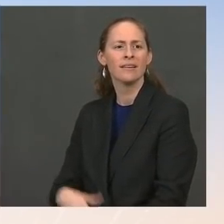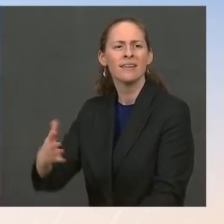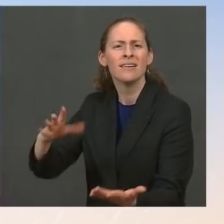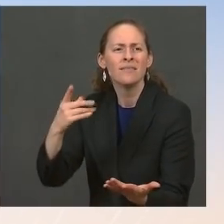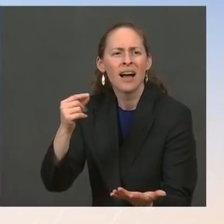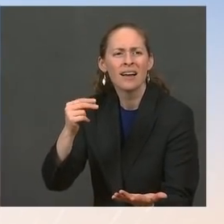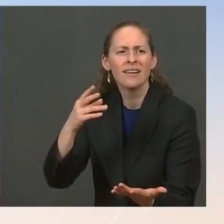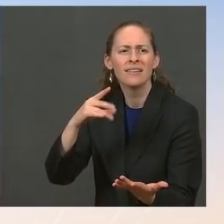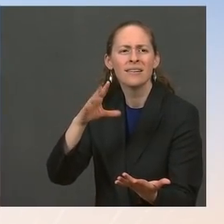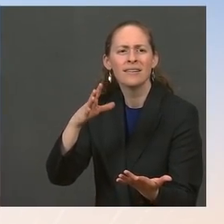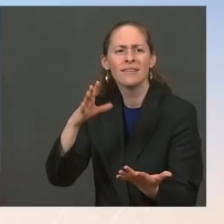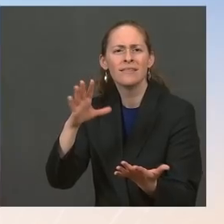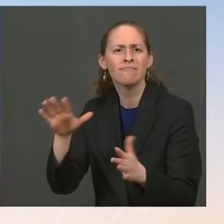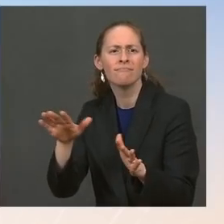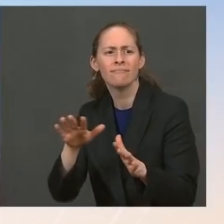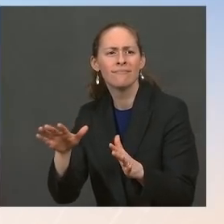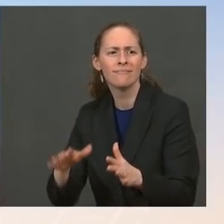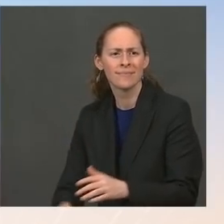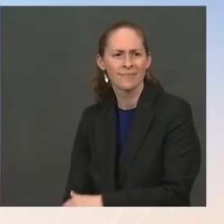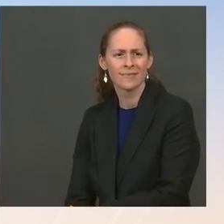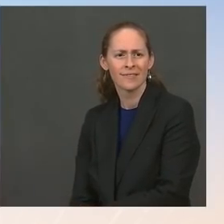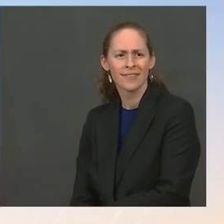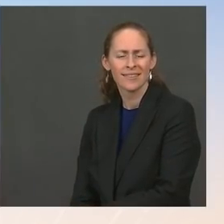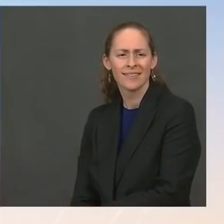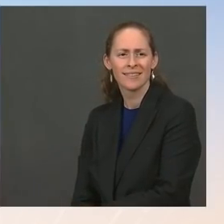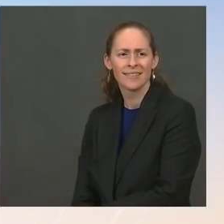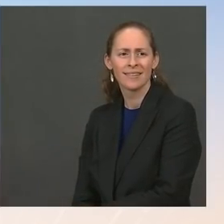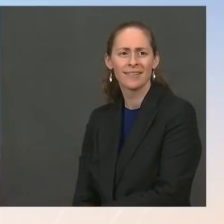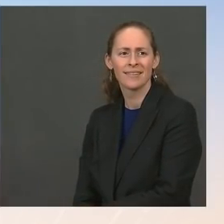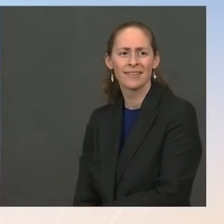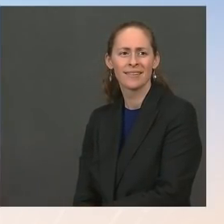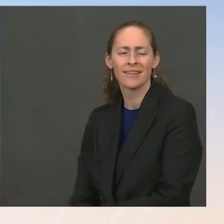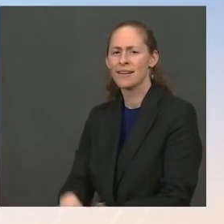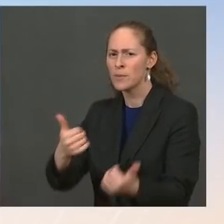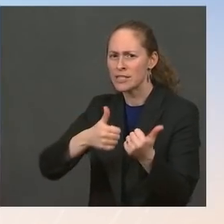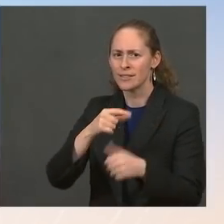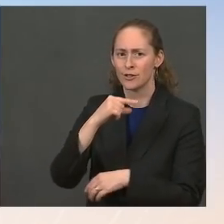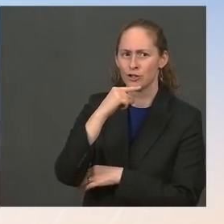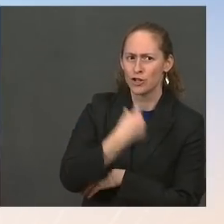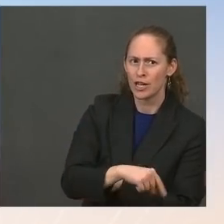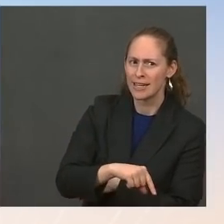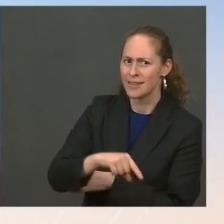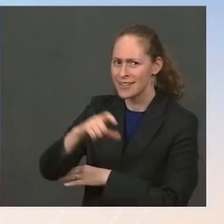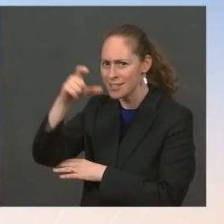The Press: Can you confirm where they are going after they may pardoned? I've heard Purdue University.